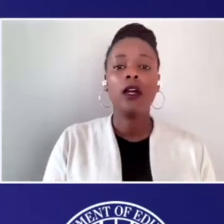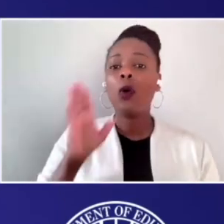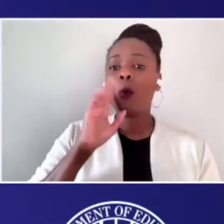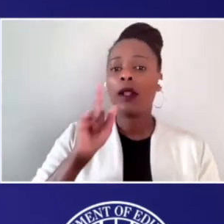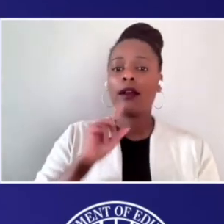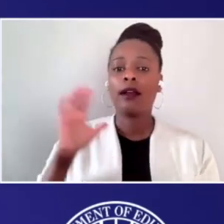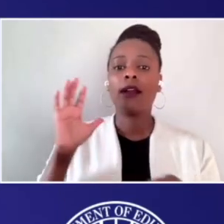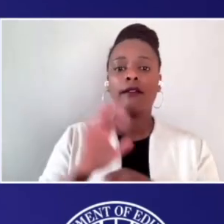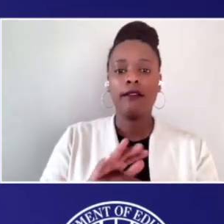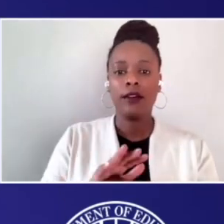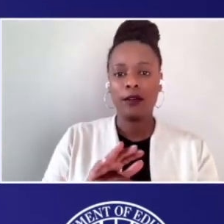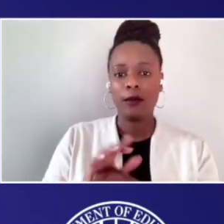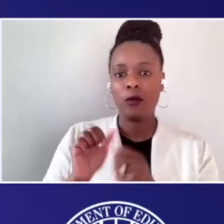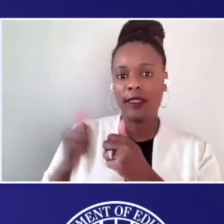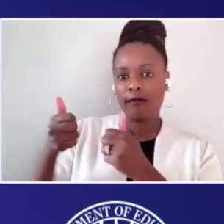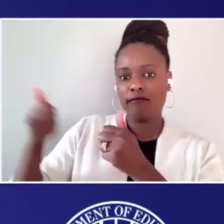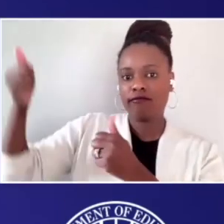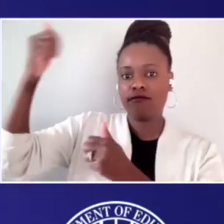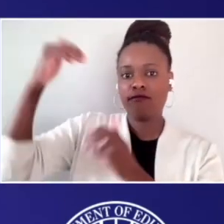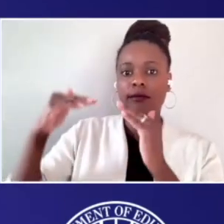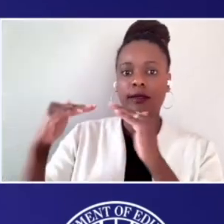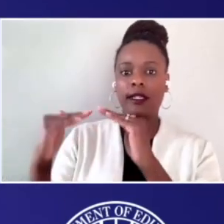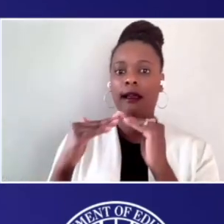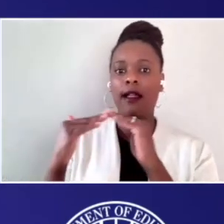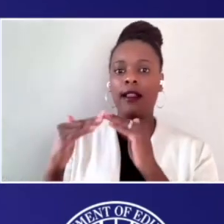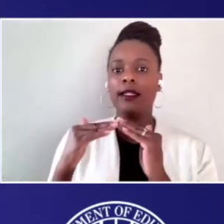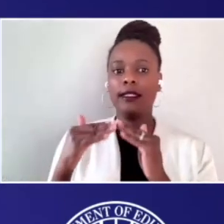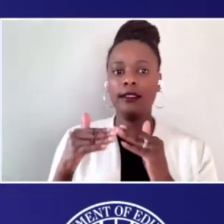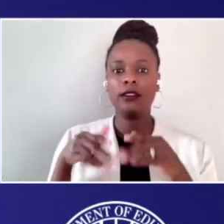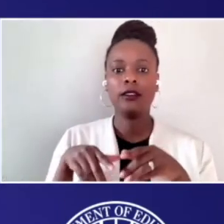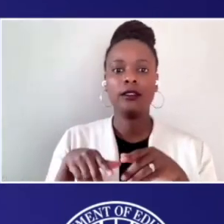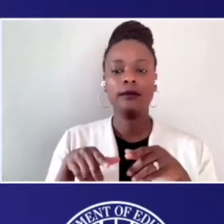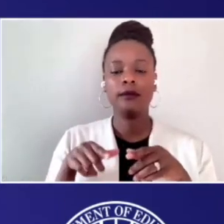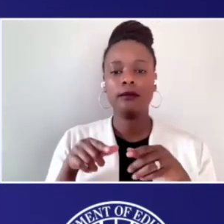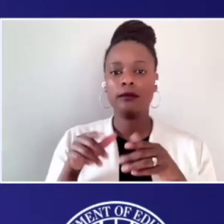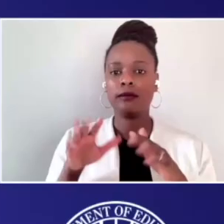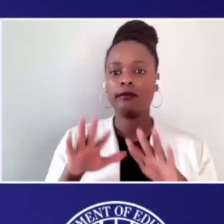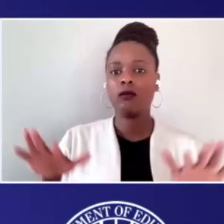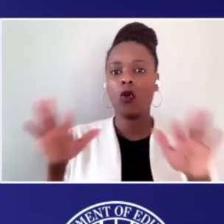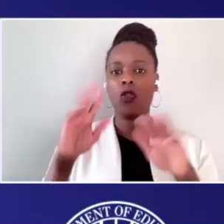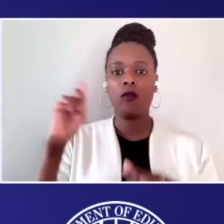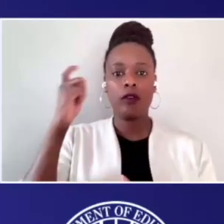our, our colleagues throughout, throughout government on that, that there was not a change,